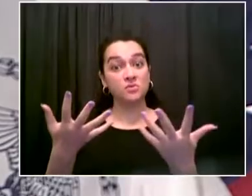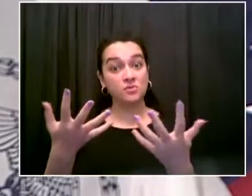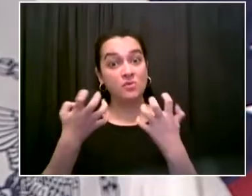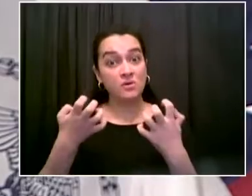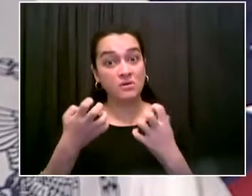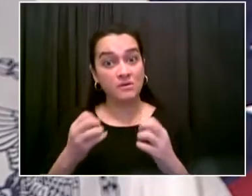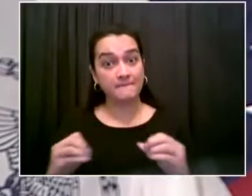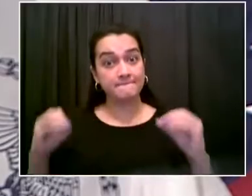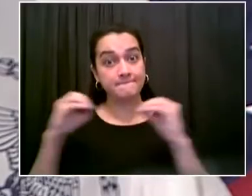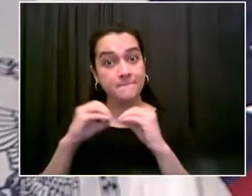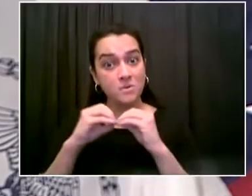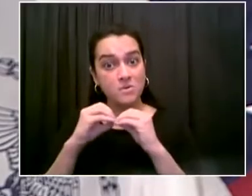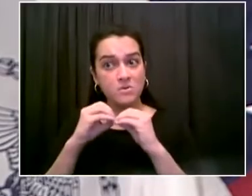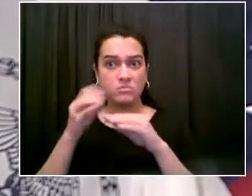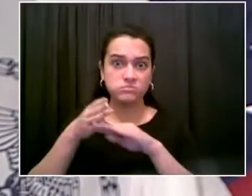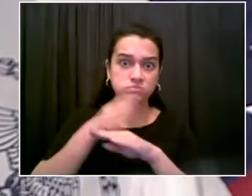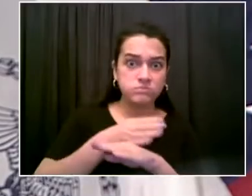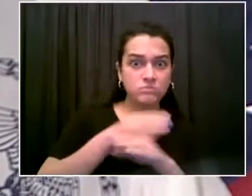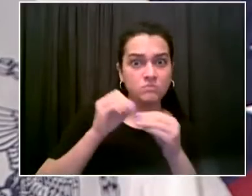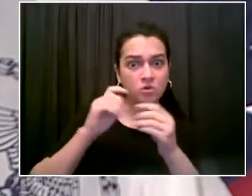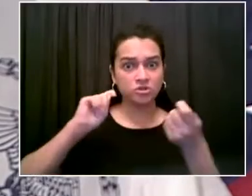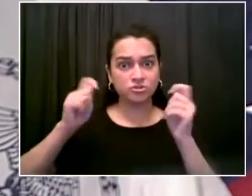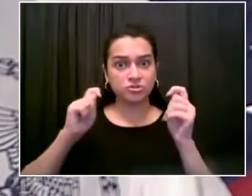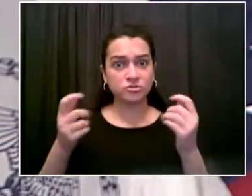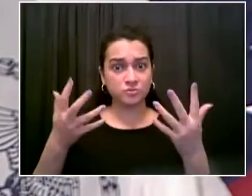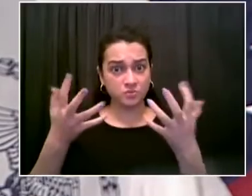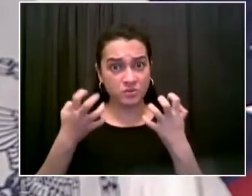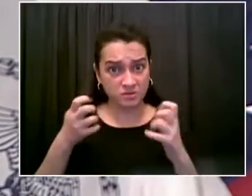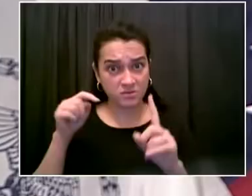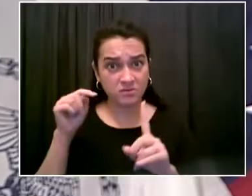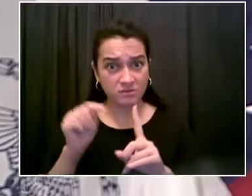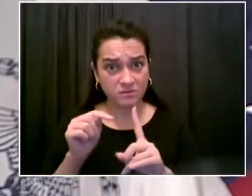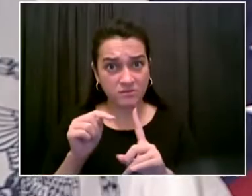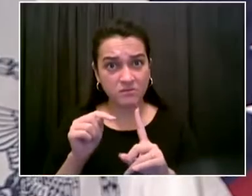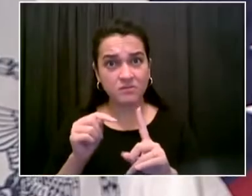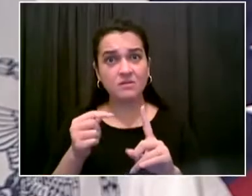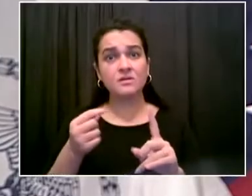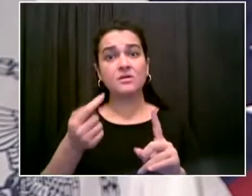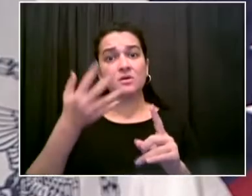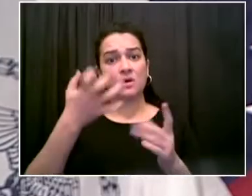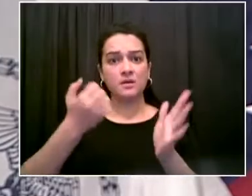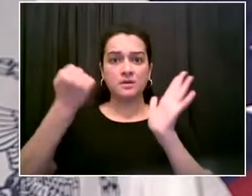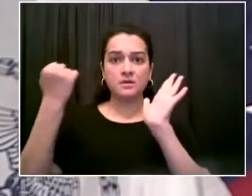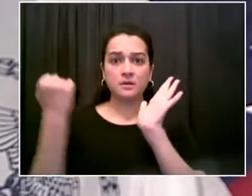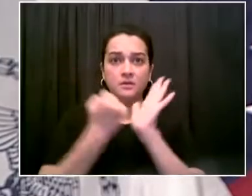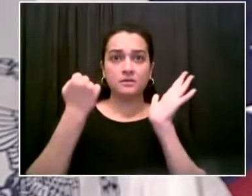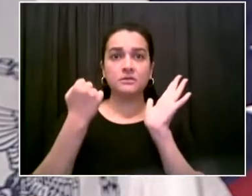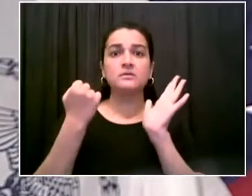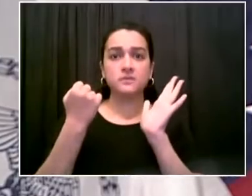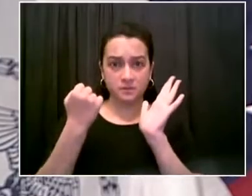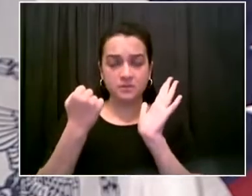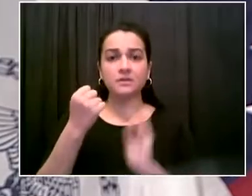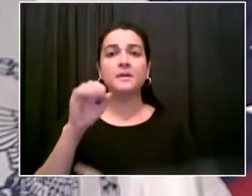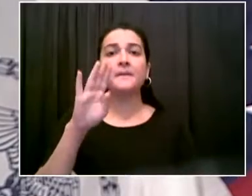LEVEL WE HAVE TO PASS THE GEORGE FLOYD JUSTICE AND POLICING ACT.